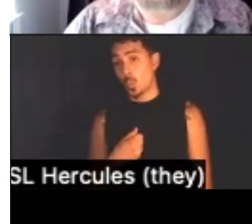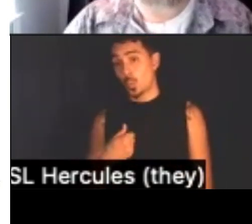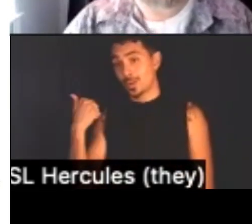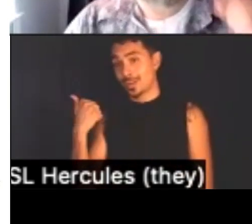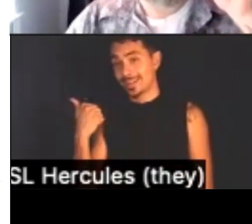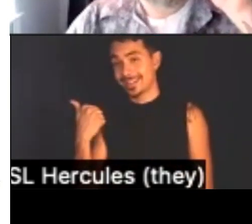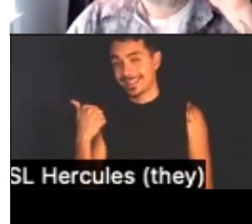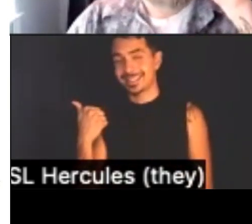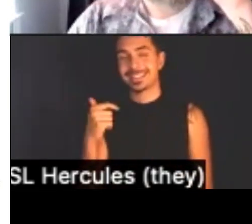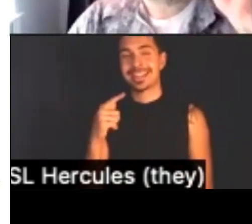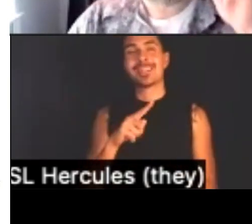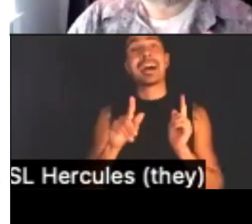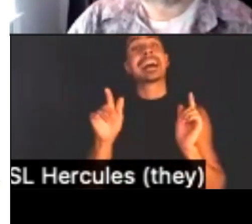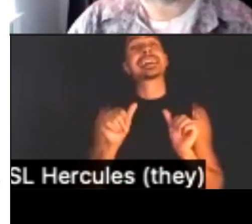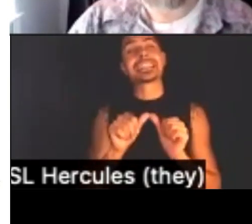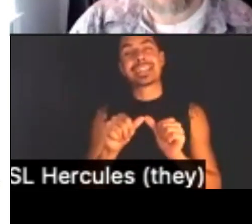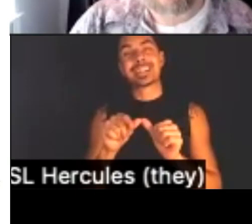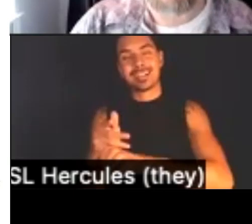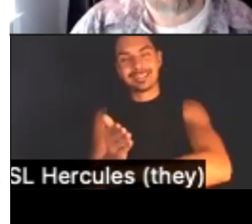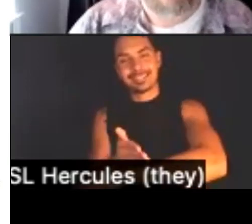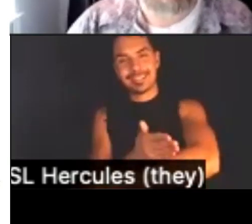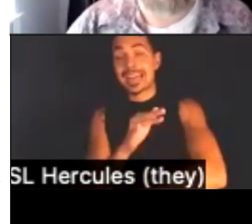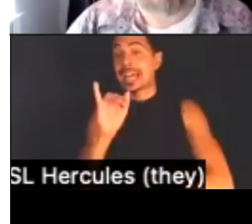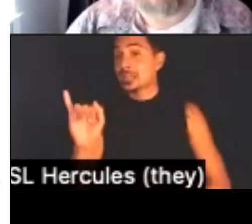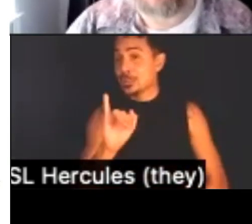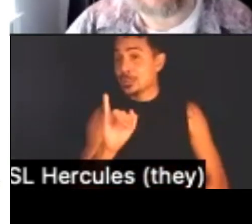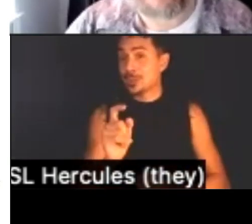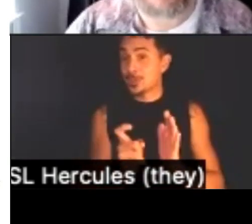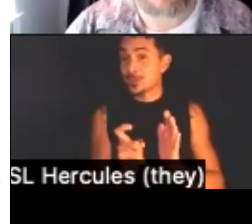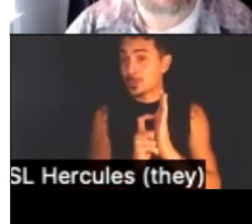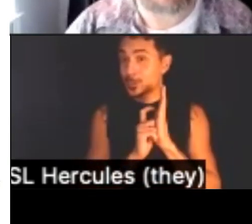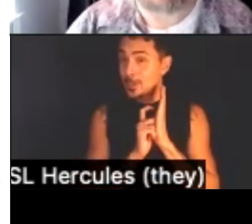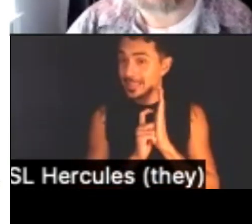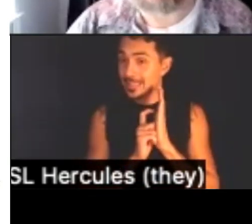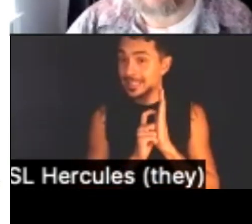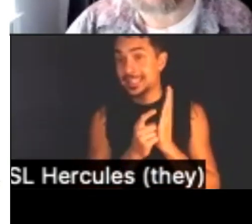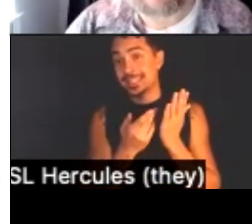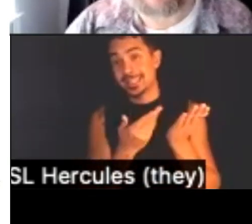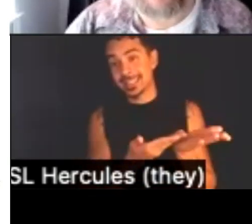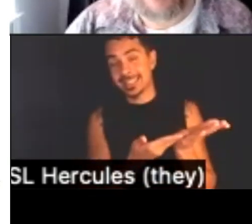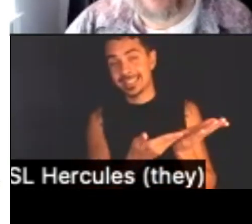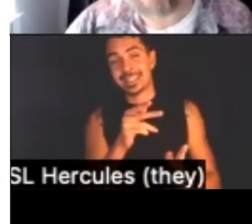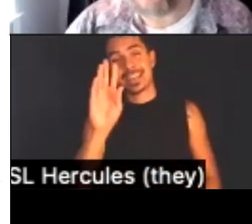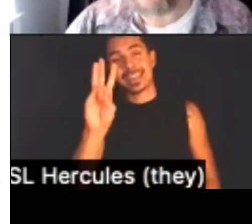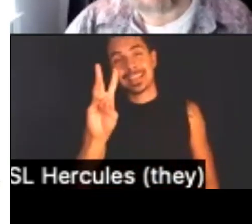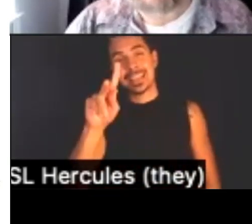and a lot of insurance companies still kind of require that folks use is the WPATH Standards of Care.